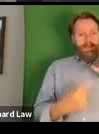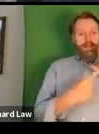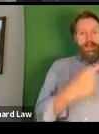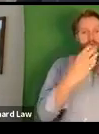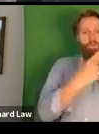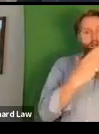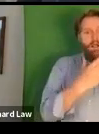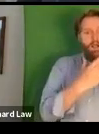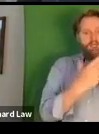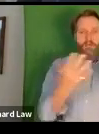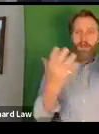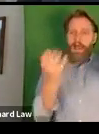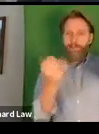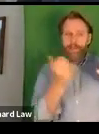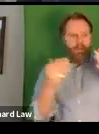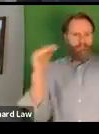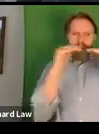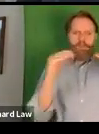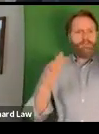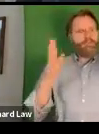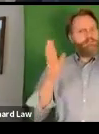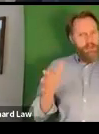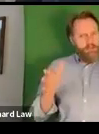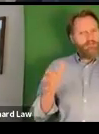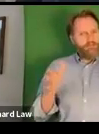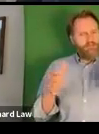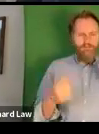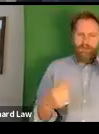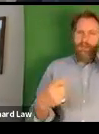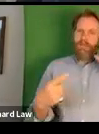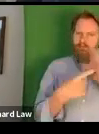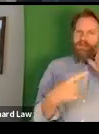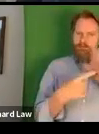are the things that primarily are the issues currently in the Ministry of